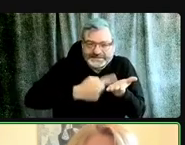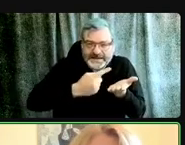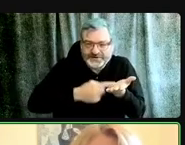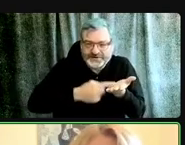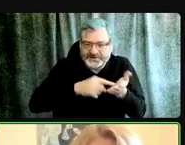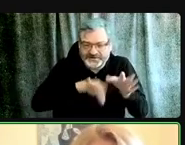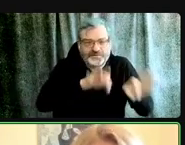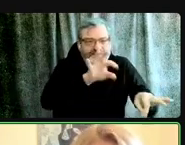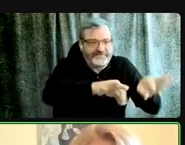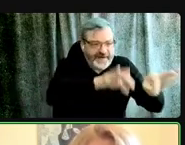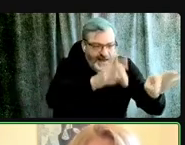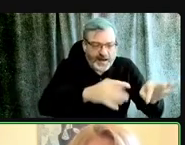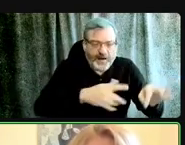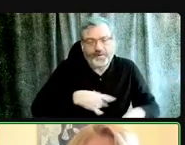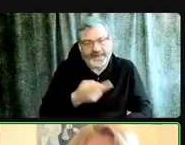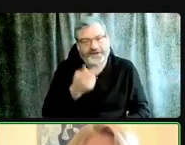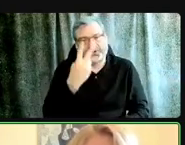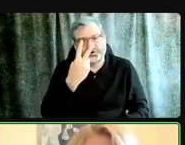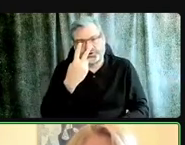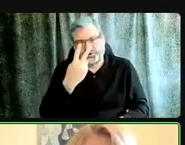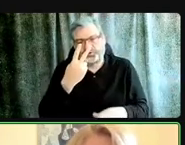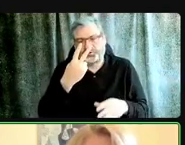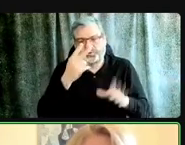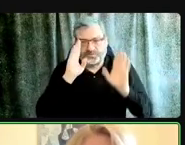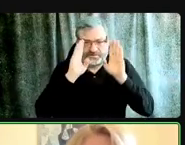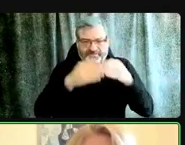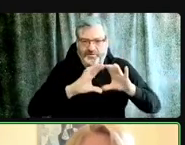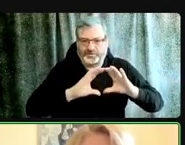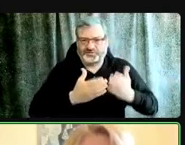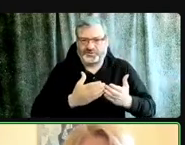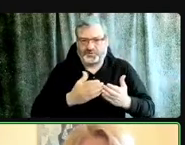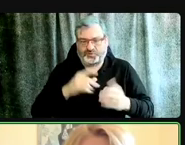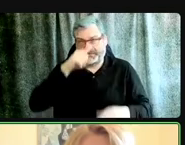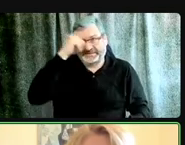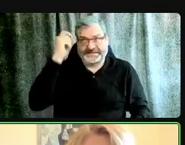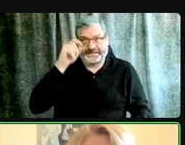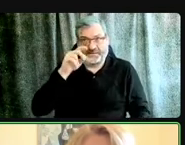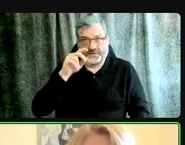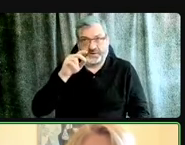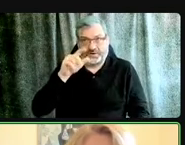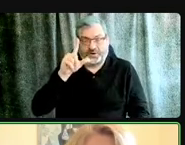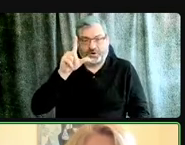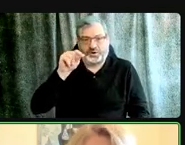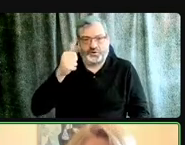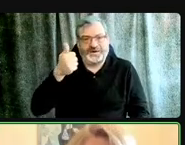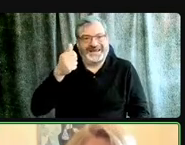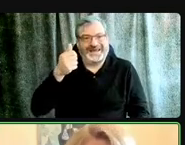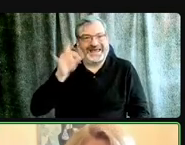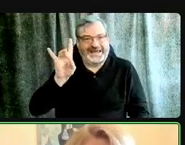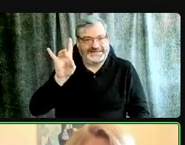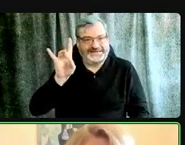We called two focus groups in the summer of 2018 that gave us a lot of insight